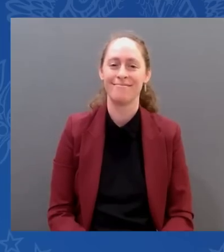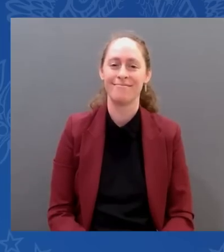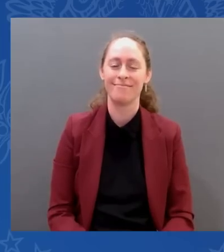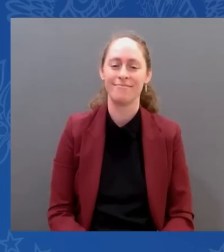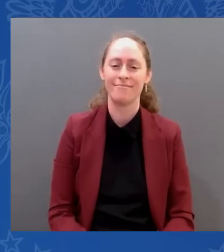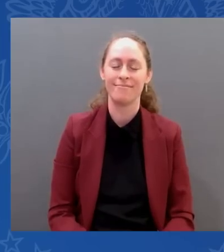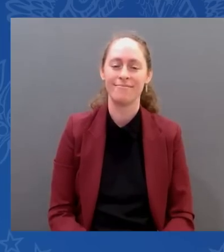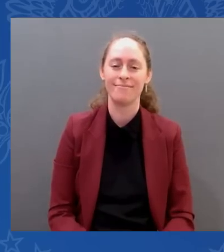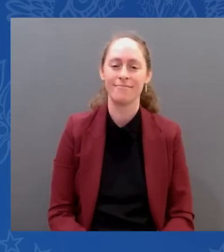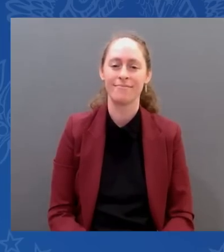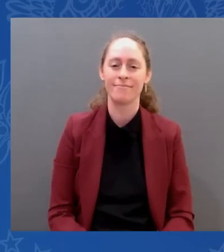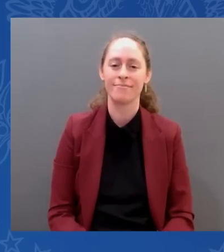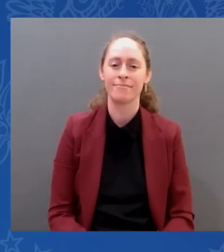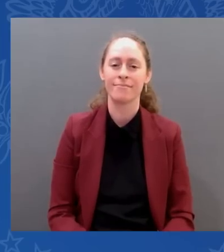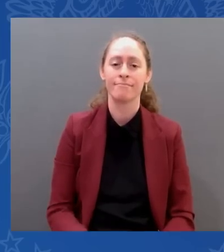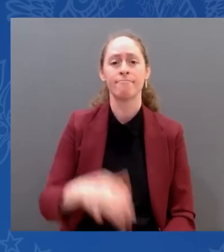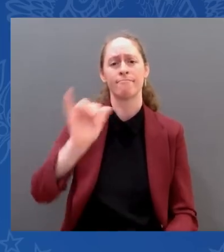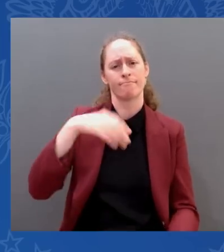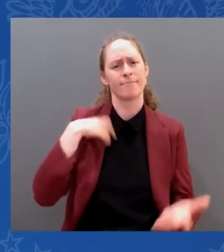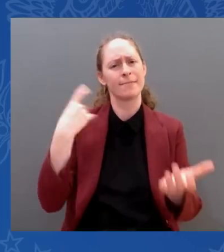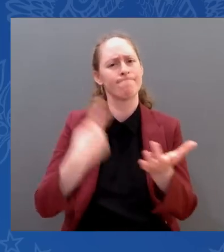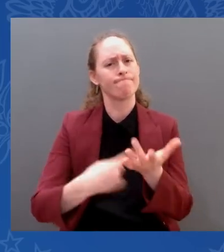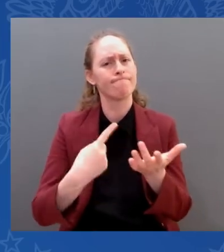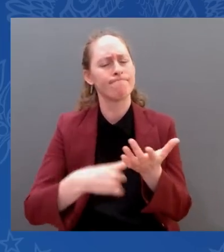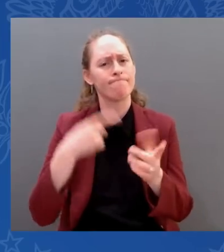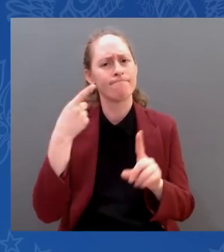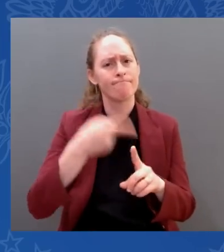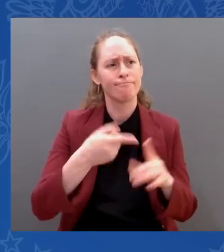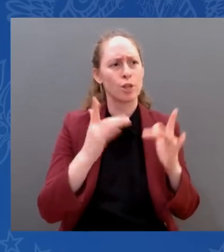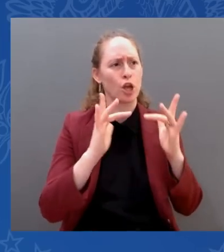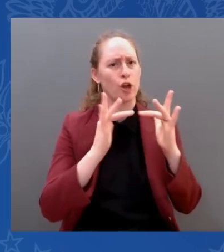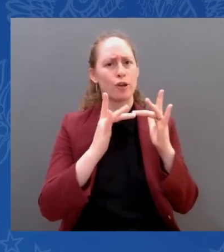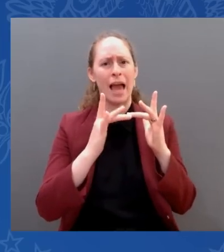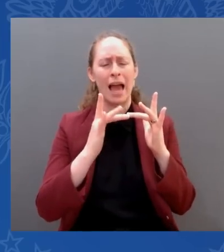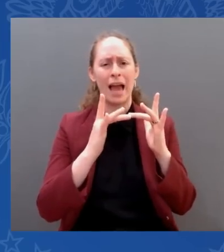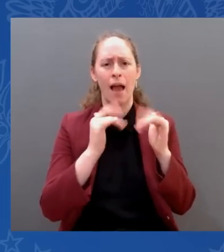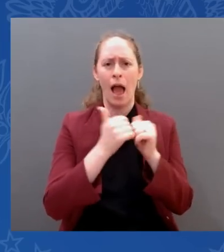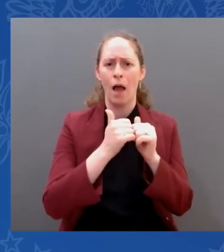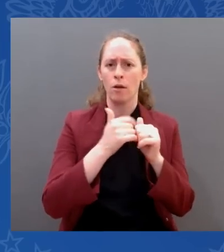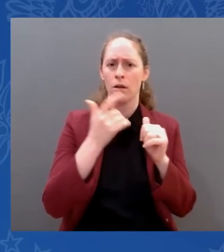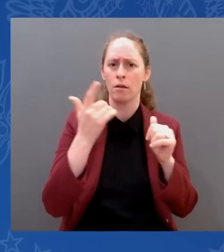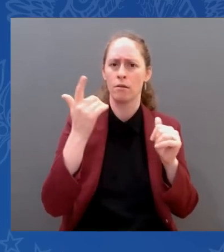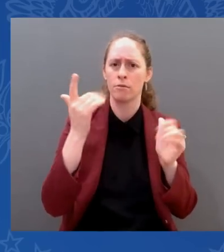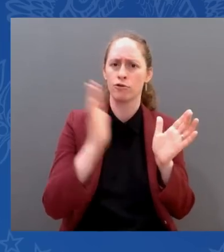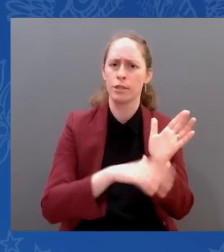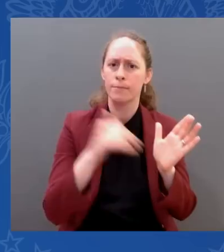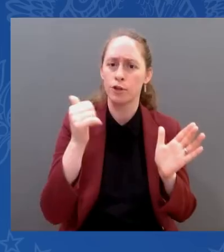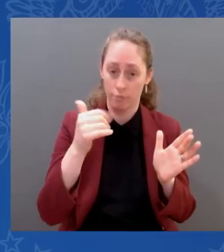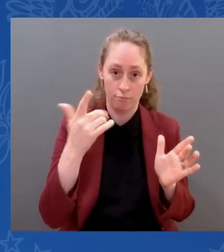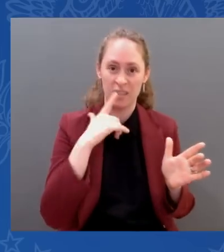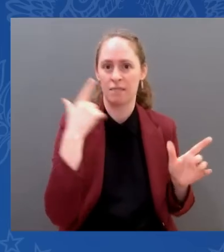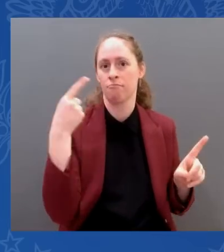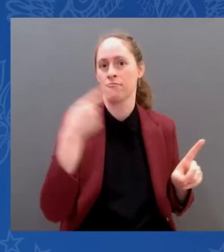with the Infrastructure Bill. Working with the service providers, we cut the price and rise -- raised the speed,